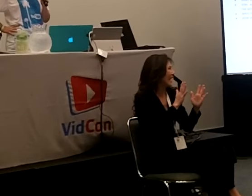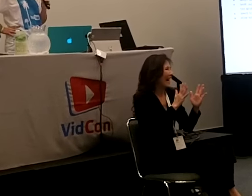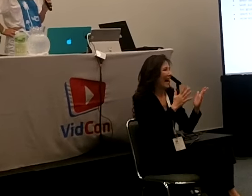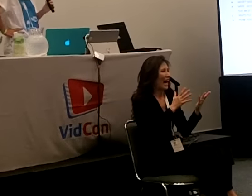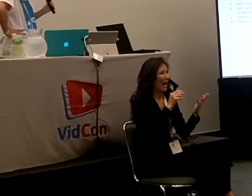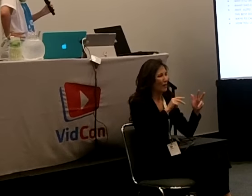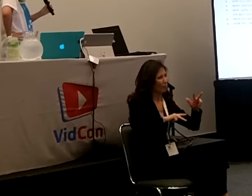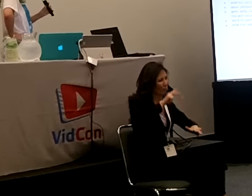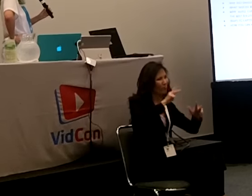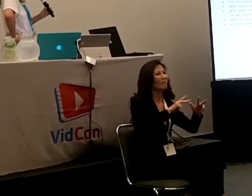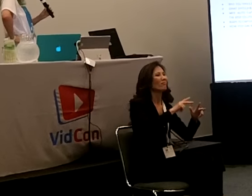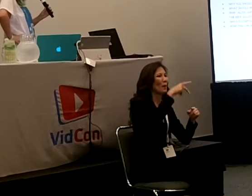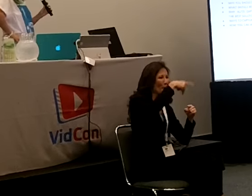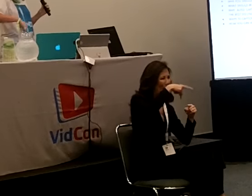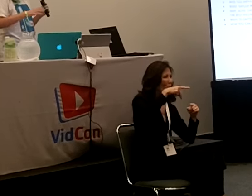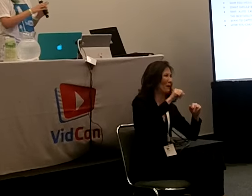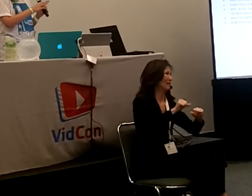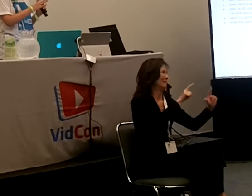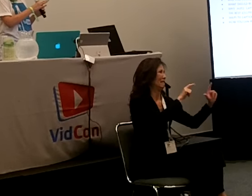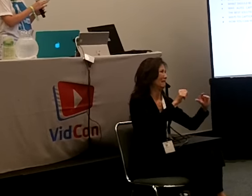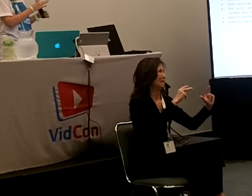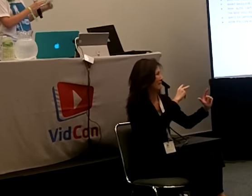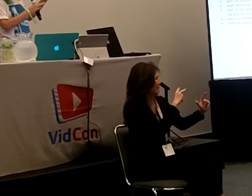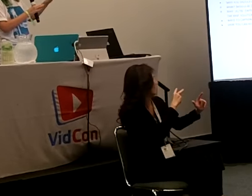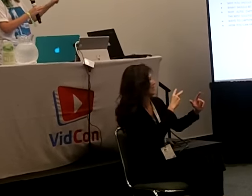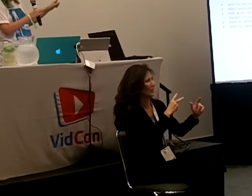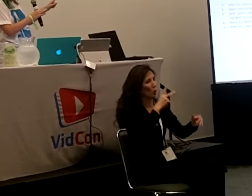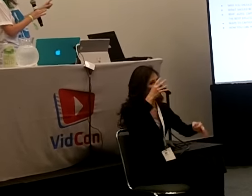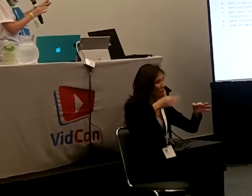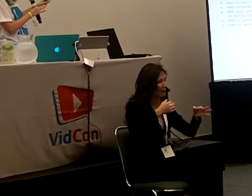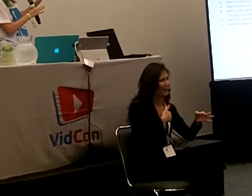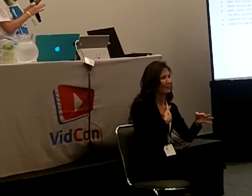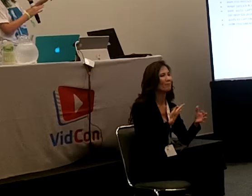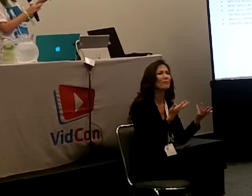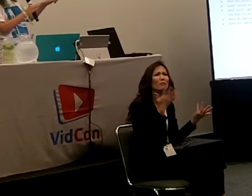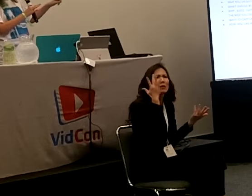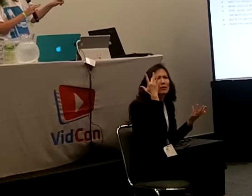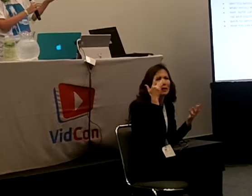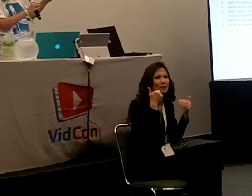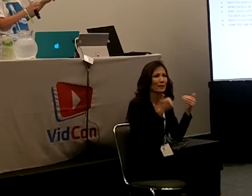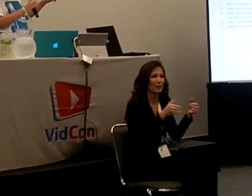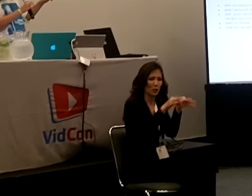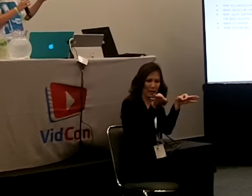I'm not good at that. We're gonna over things like what are YouTube captions, what should be captioned -